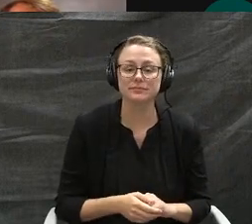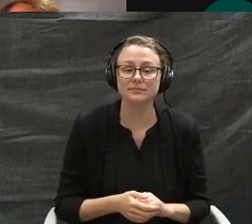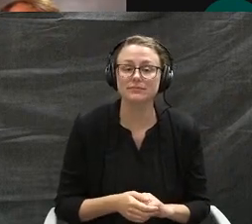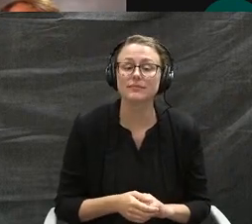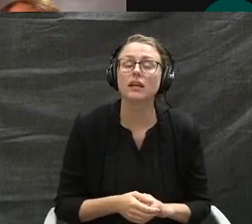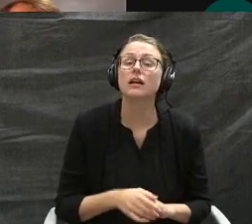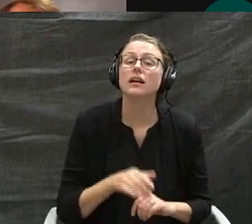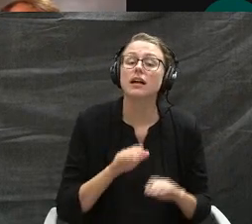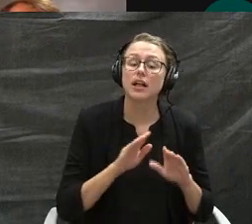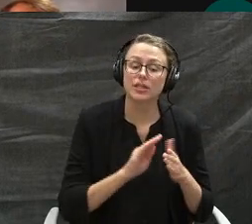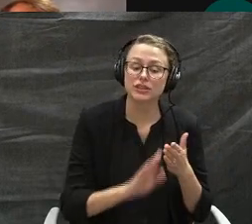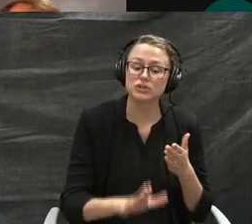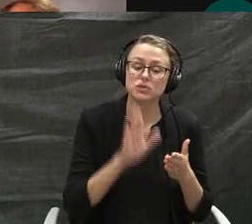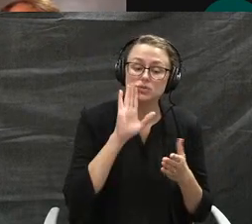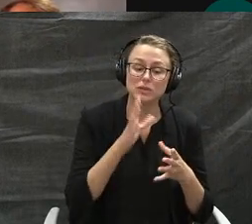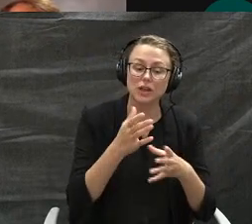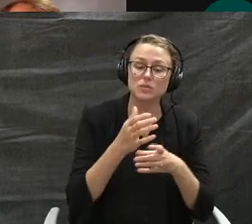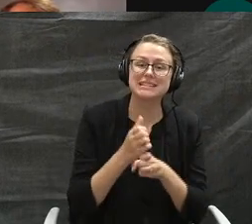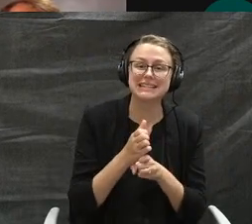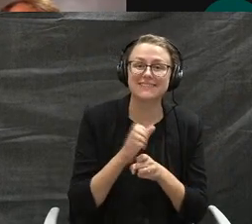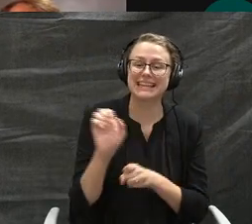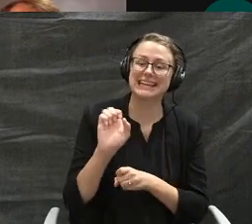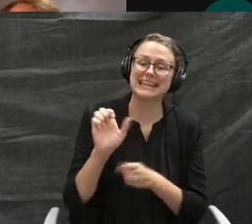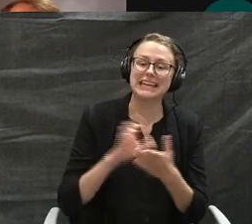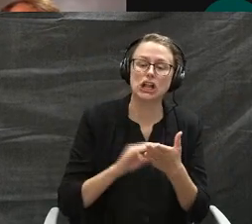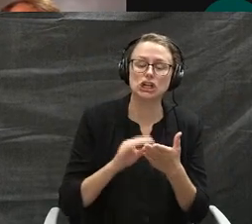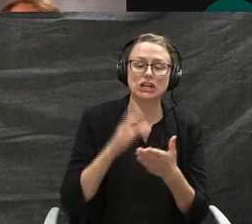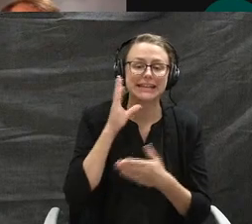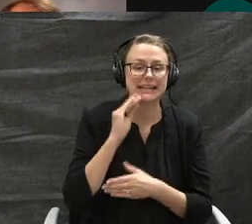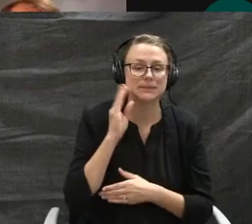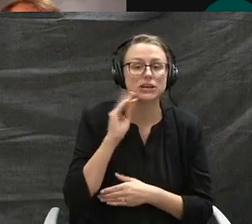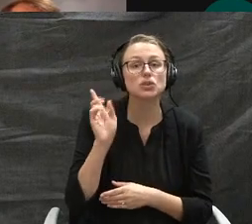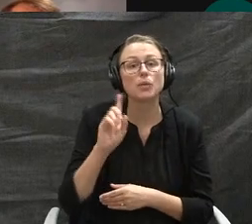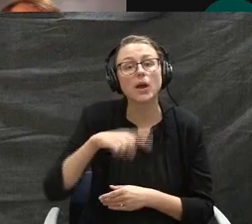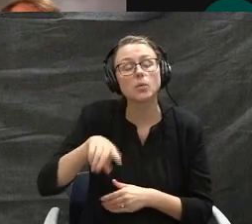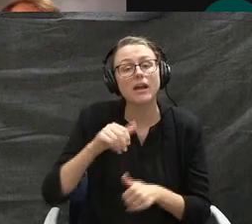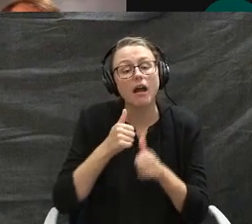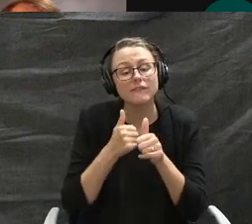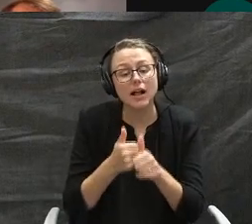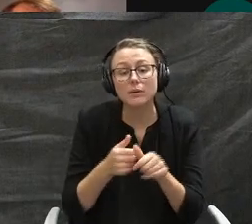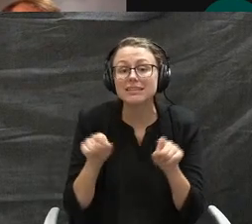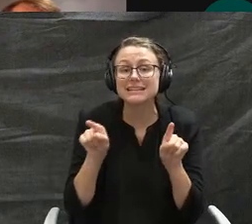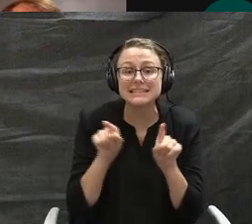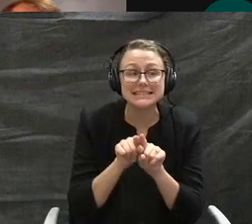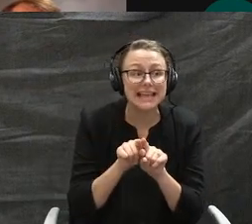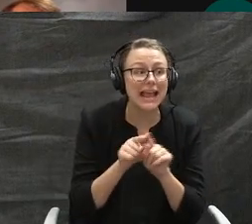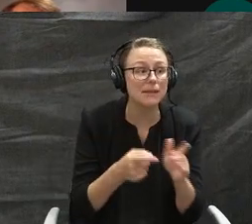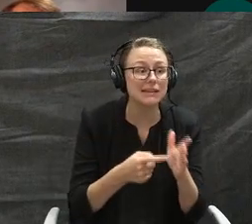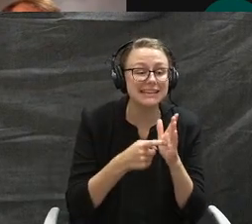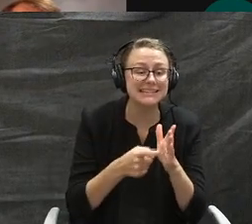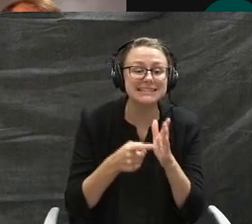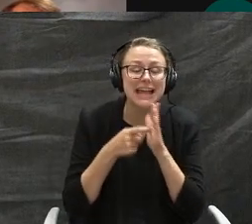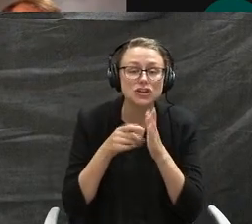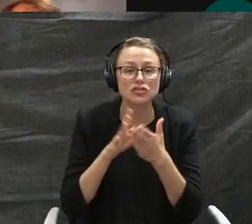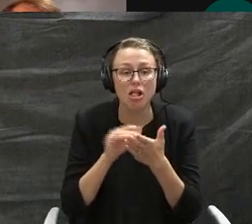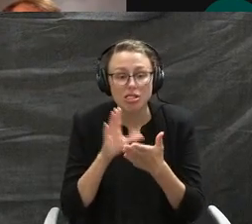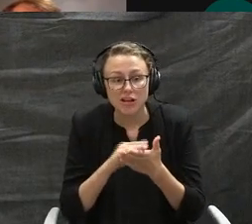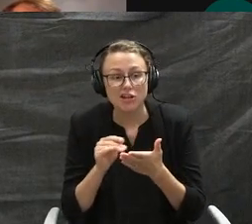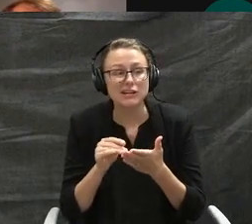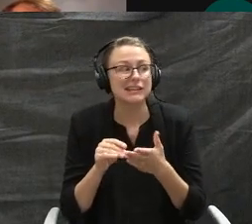receiving an. The learning experience where we are following the same essential earnings using similar assessments within that E